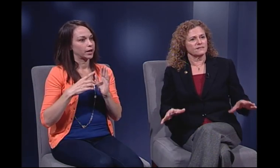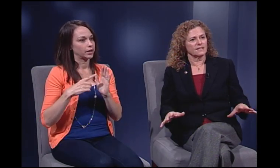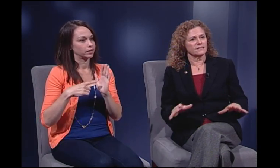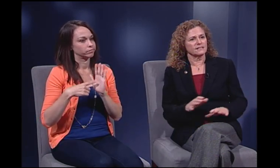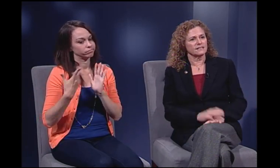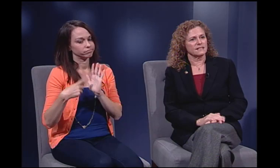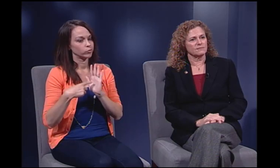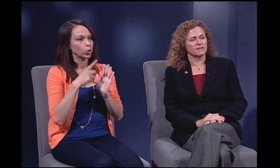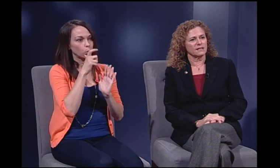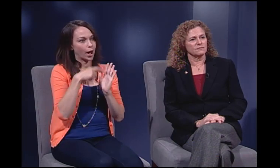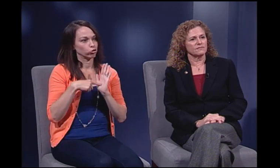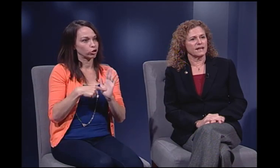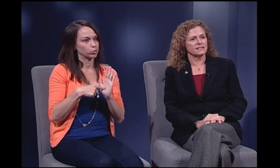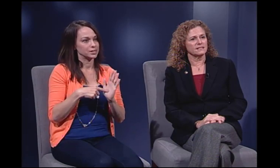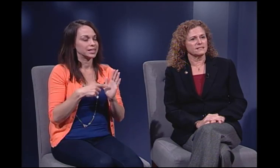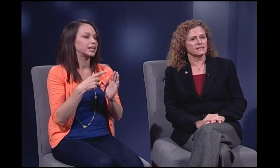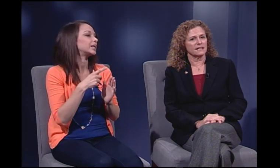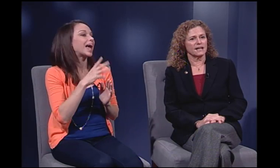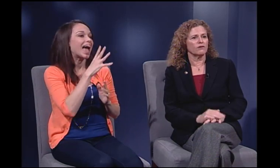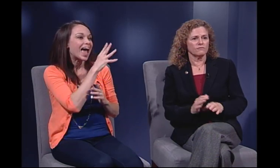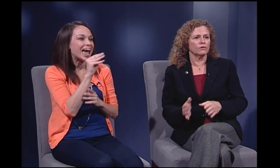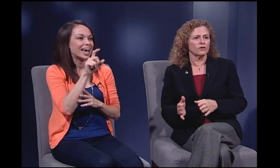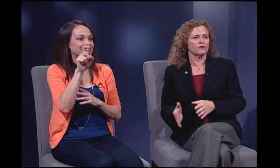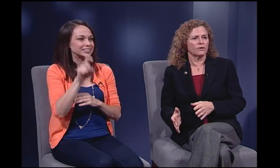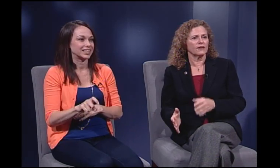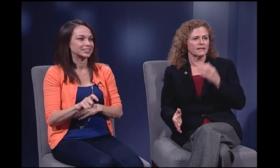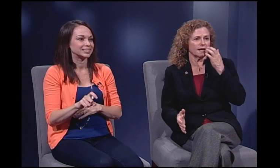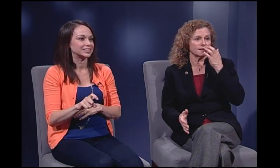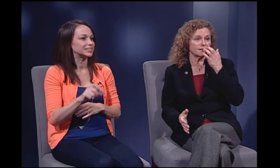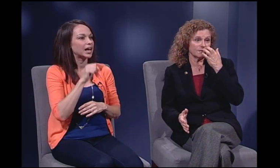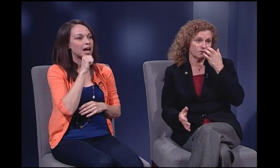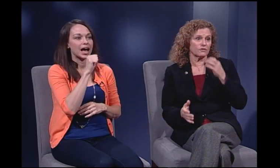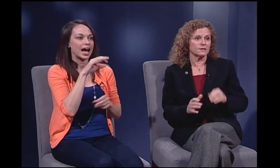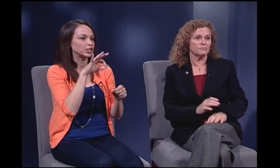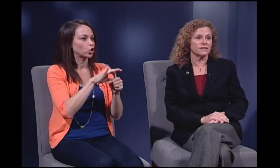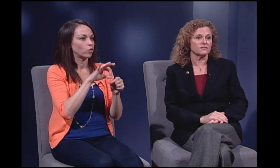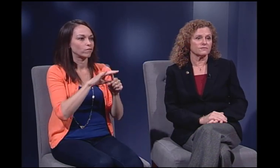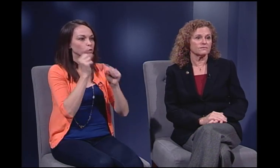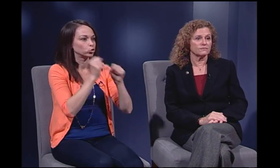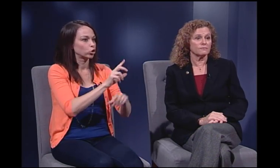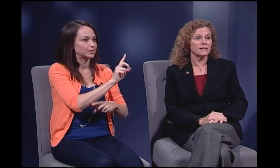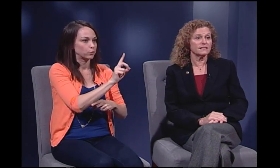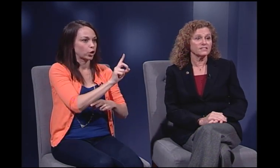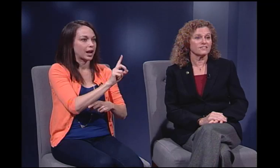of Texas at the same time. The fact is I don't vote along party lines. I thought for what's best for my district.